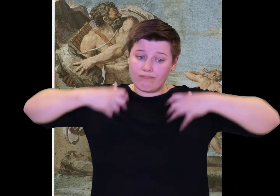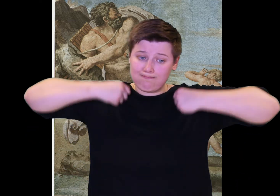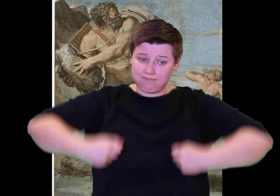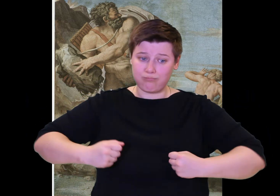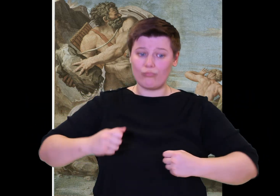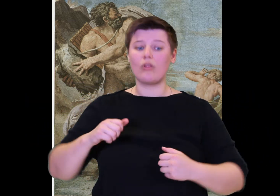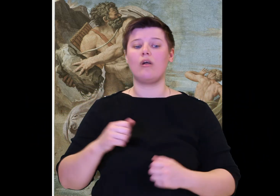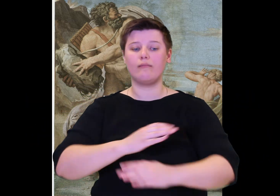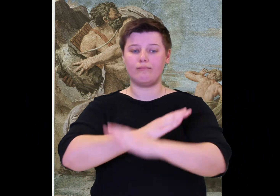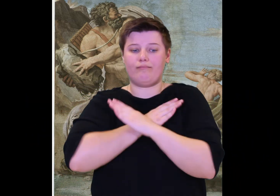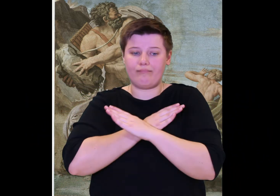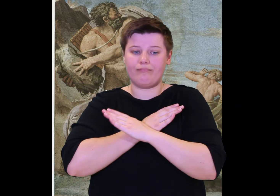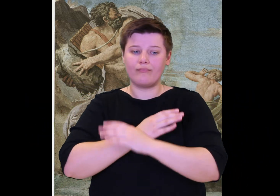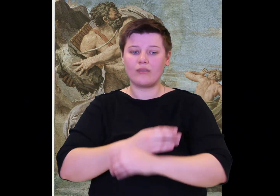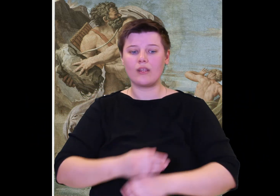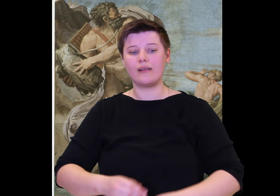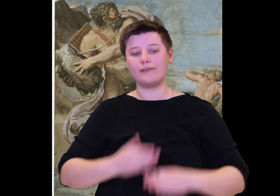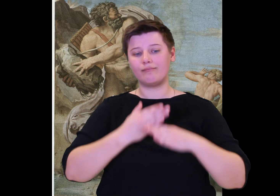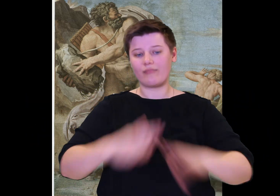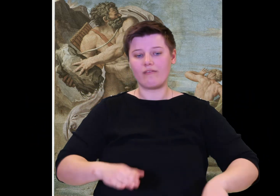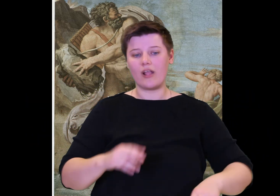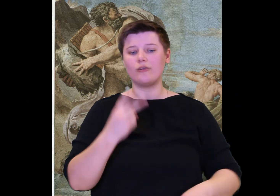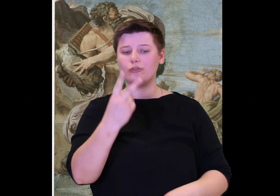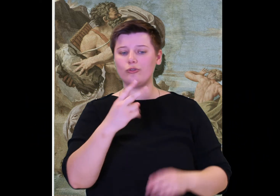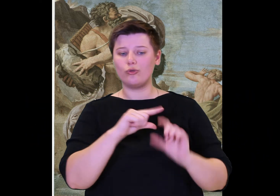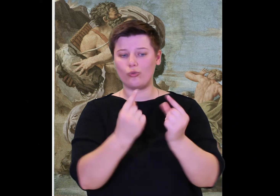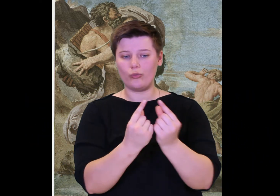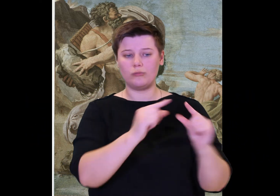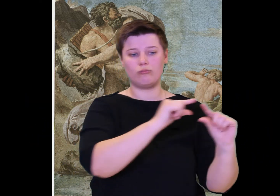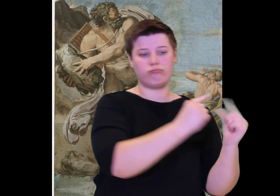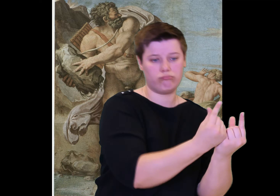could do no good. I made them wear their armor and split